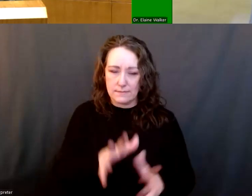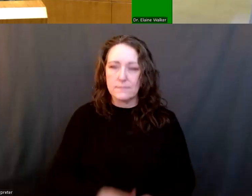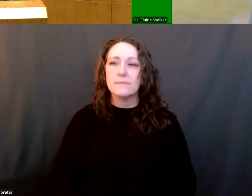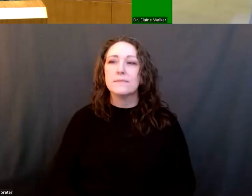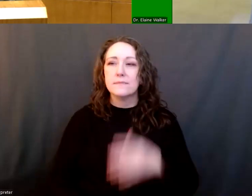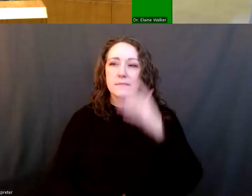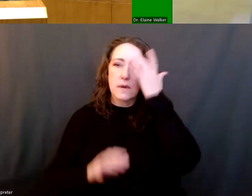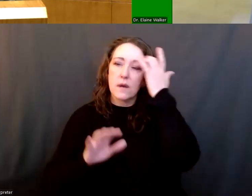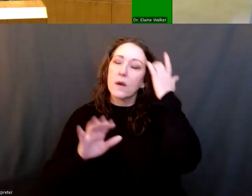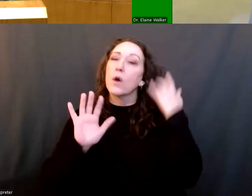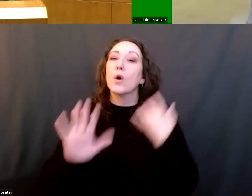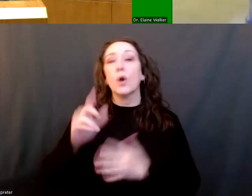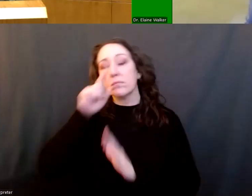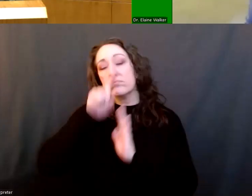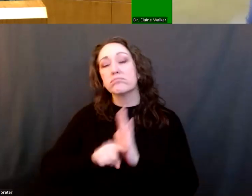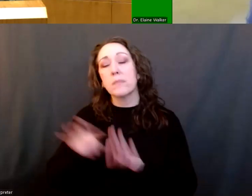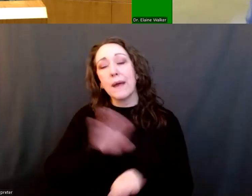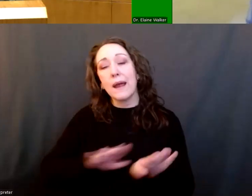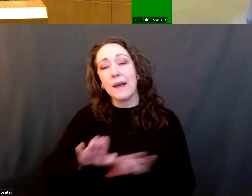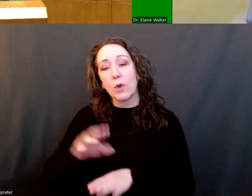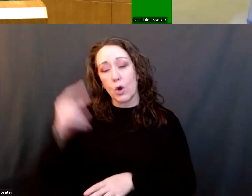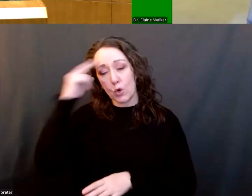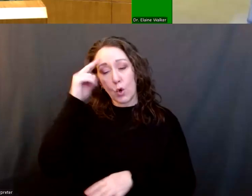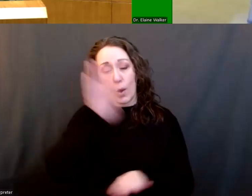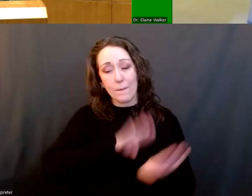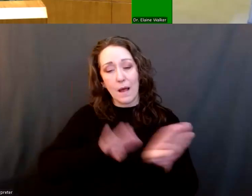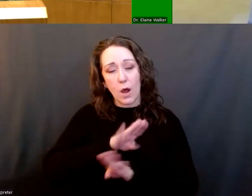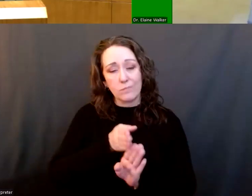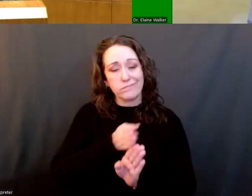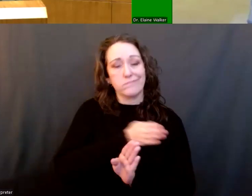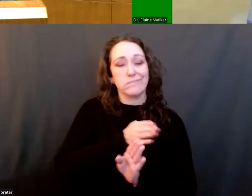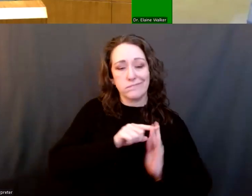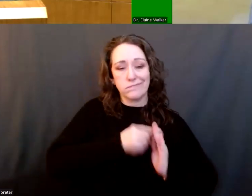focused on the behavioral and neurobiological precursors of psychotic disorders and she was